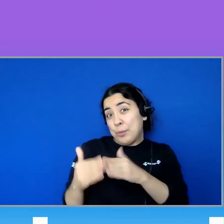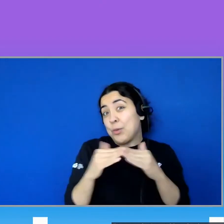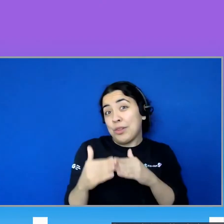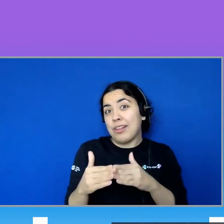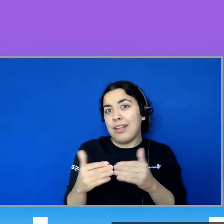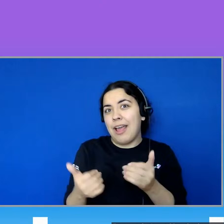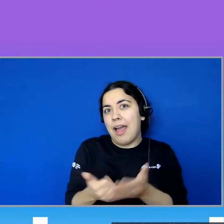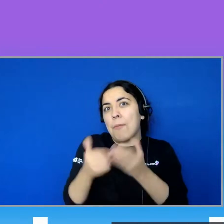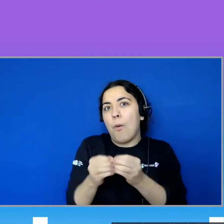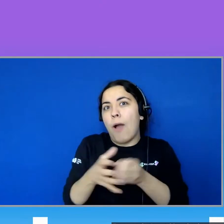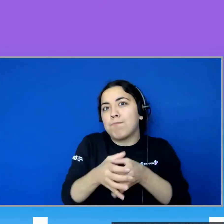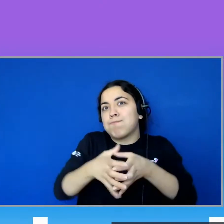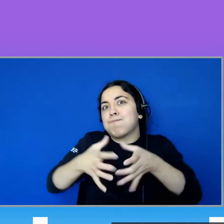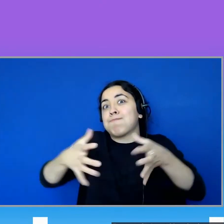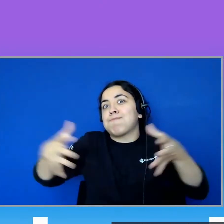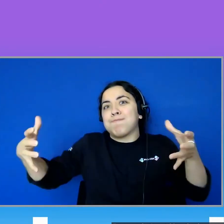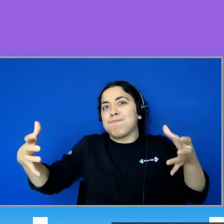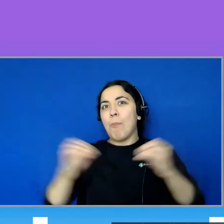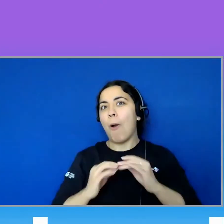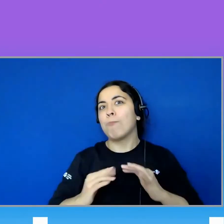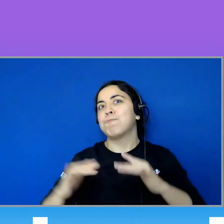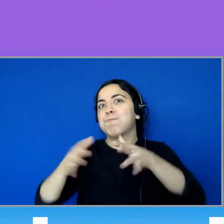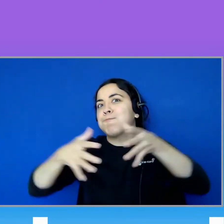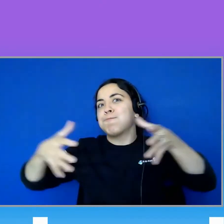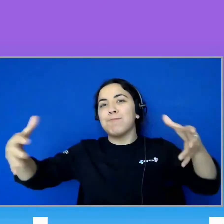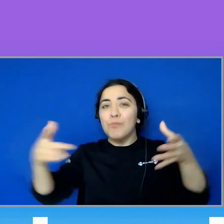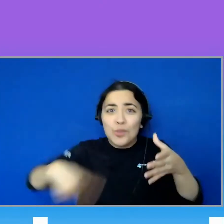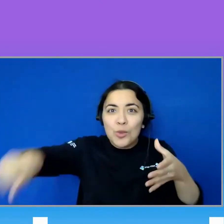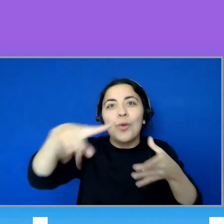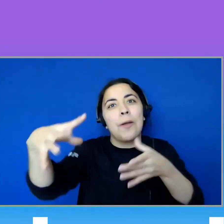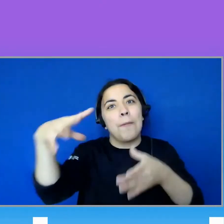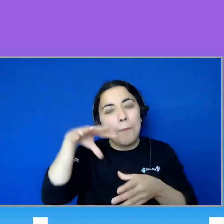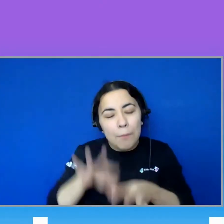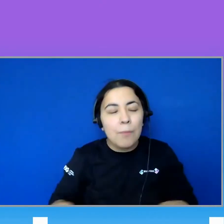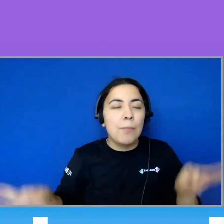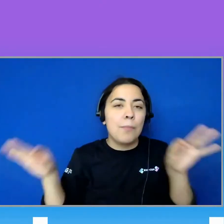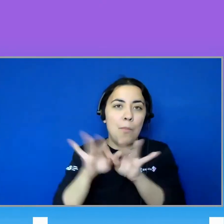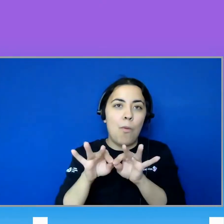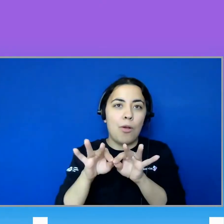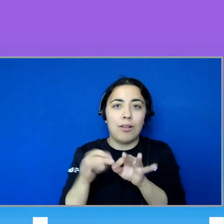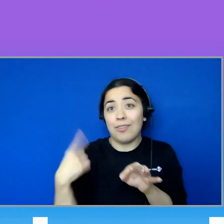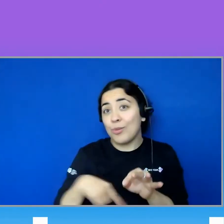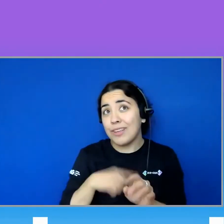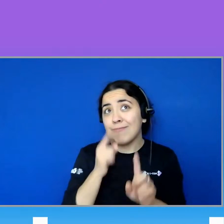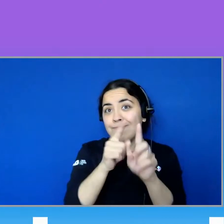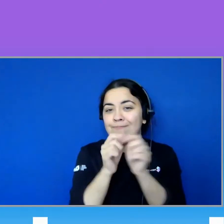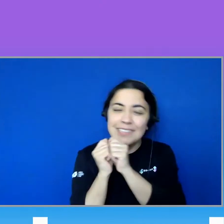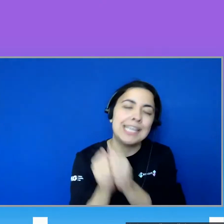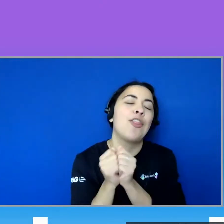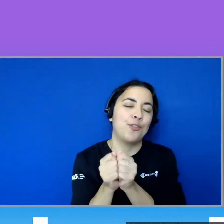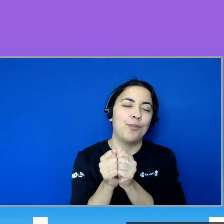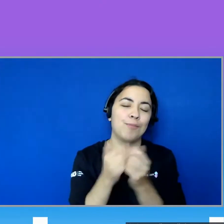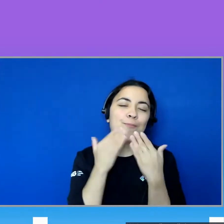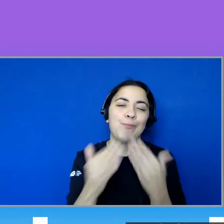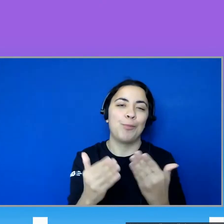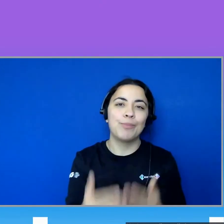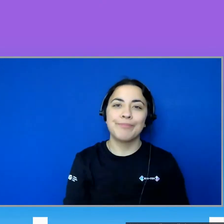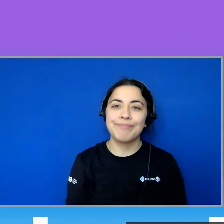and helping build this up. You're a really, really important part of what we're all